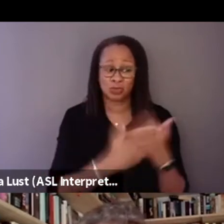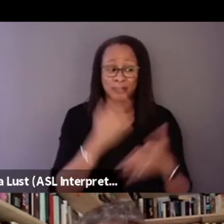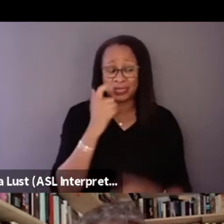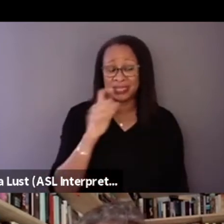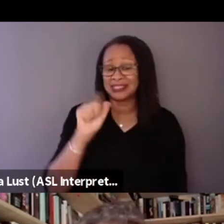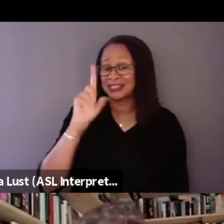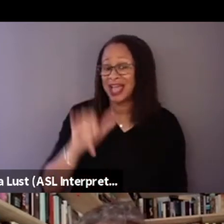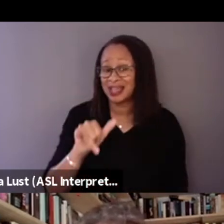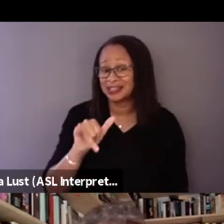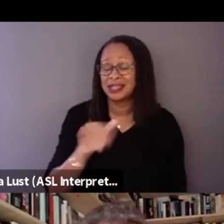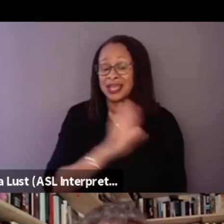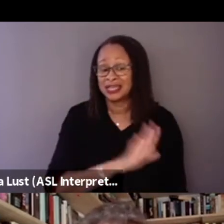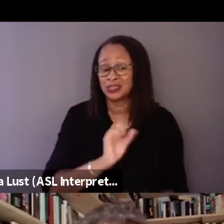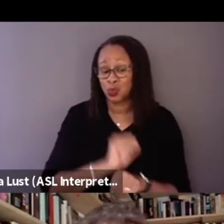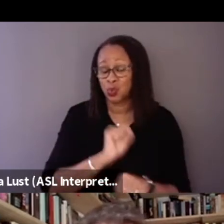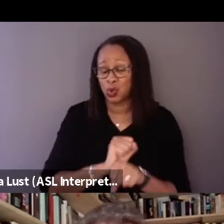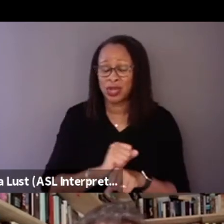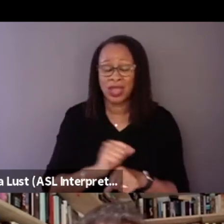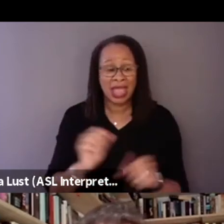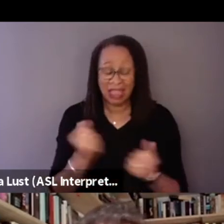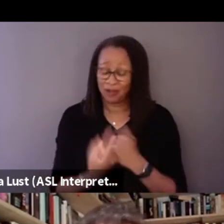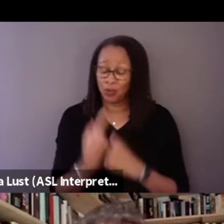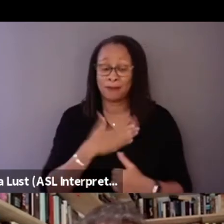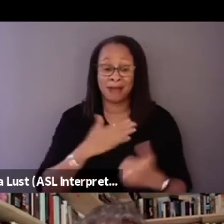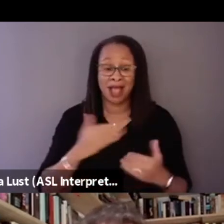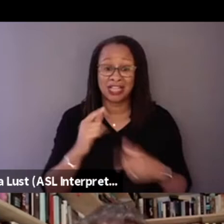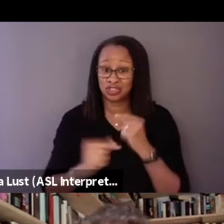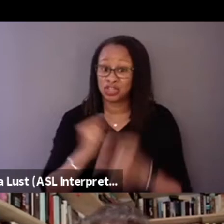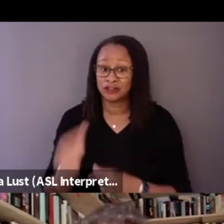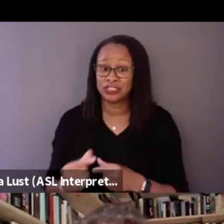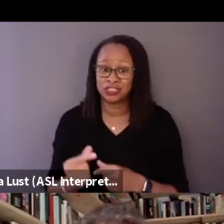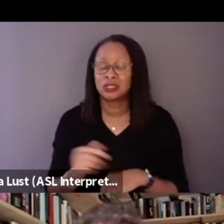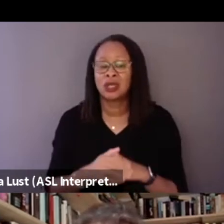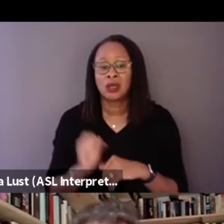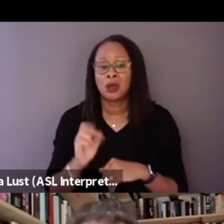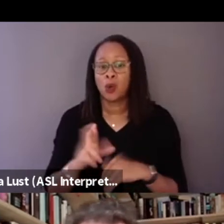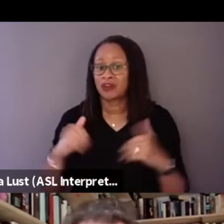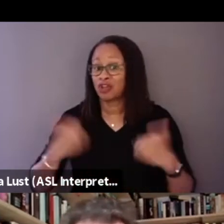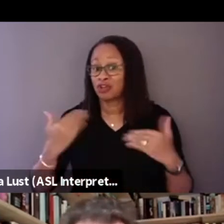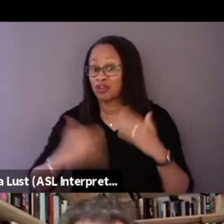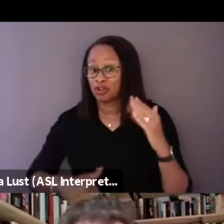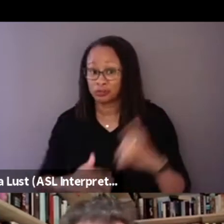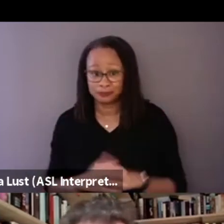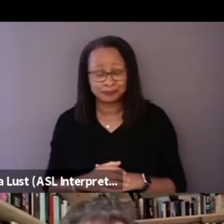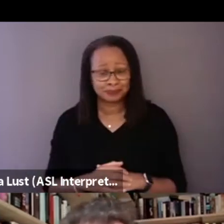Everybody in my generation or younger supports it, not everybody, but a great majority, stats that we never had before.